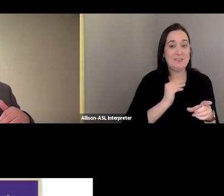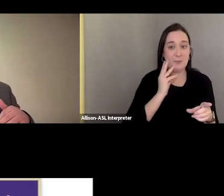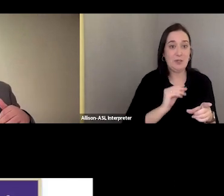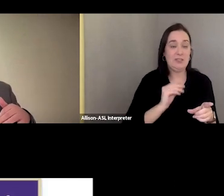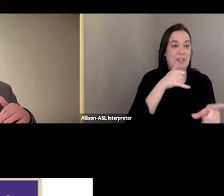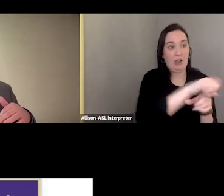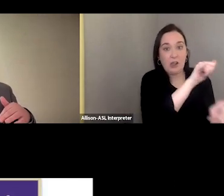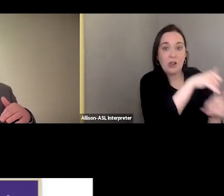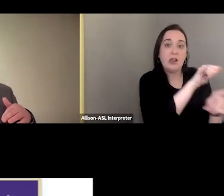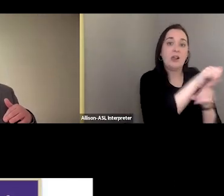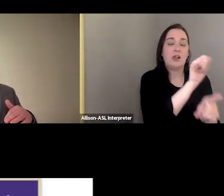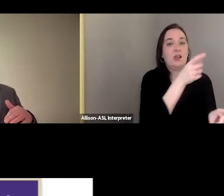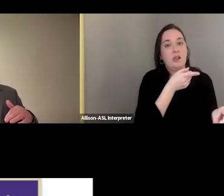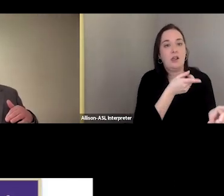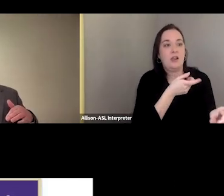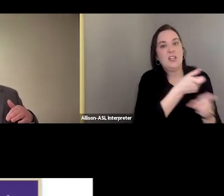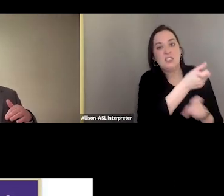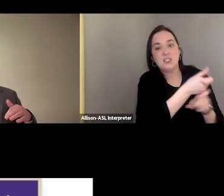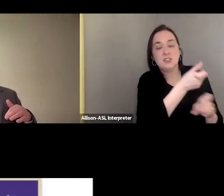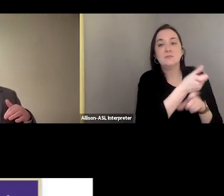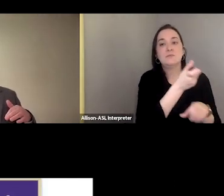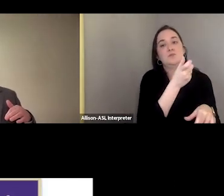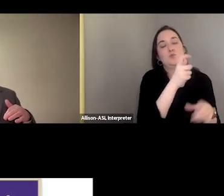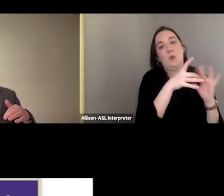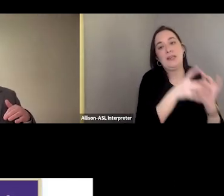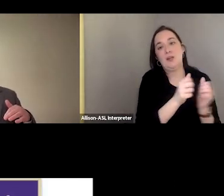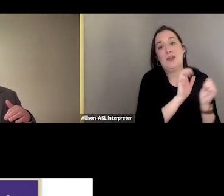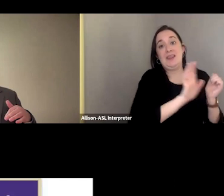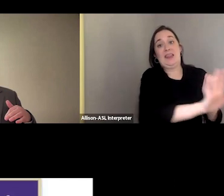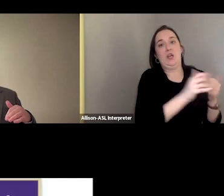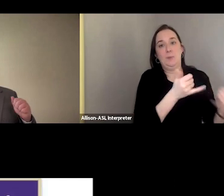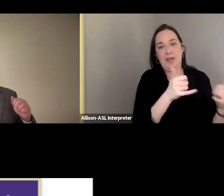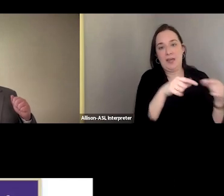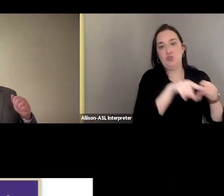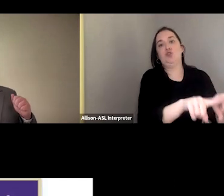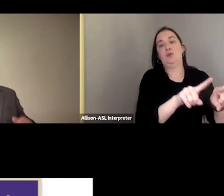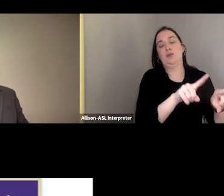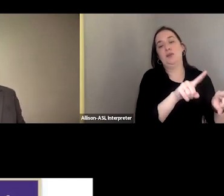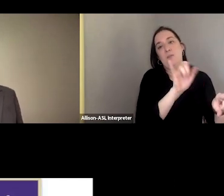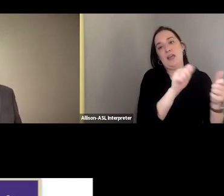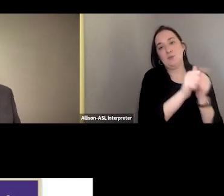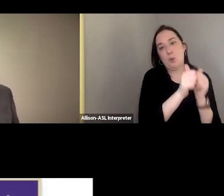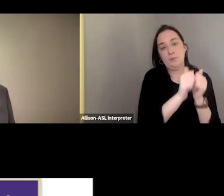harassment, due to their play of college athletes and sports bettors. The other thing I will ask is